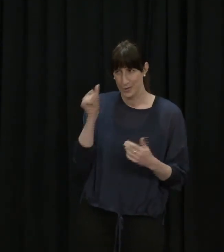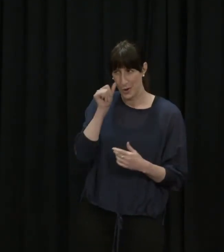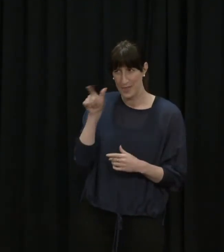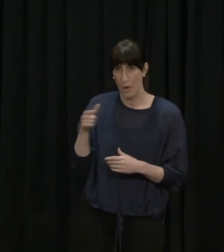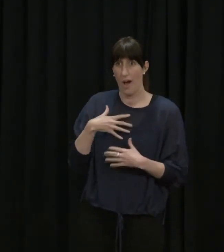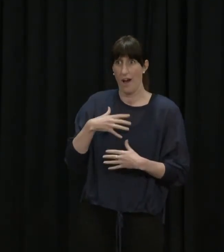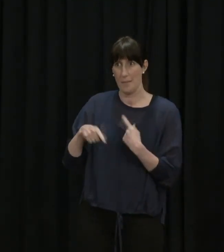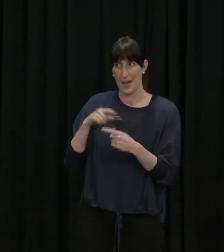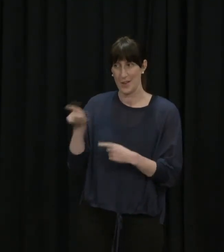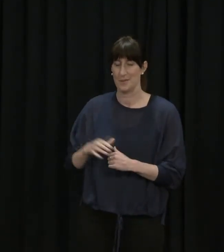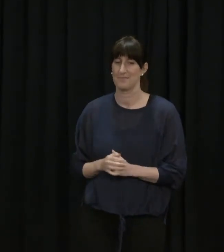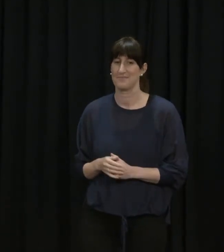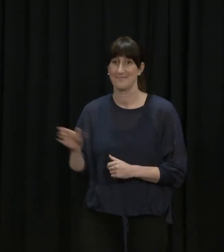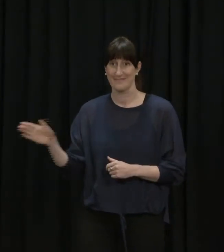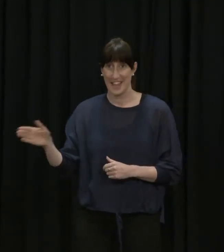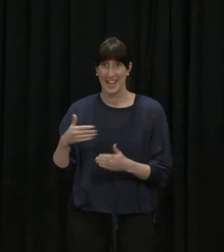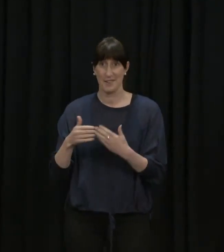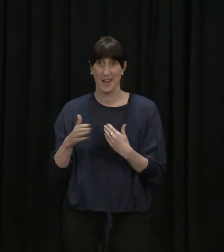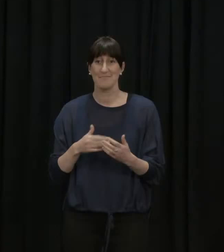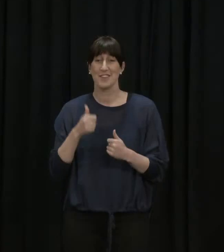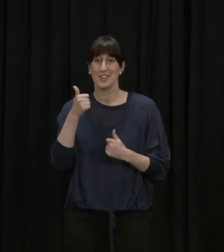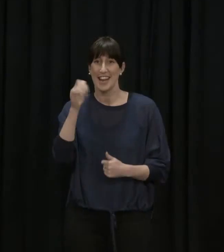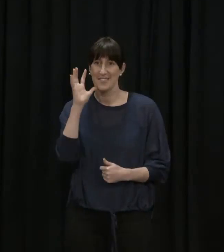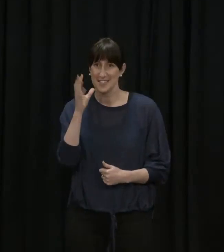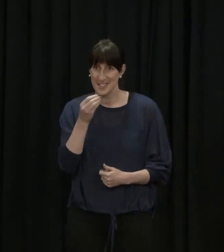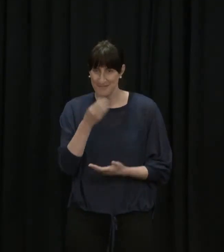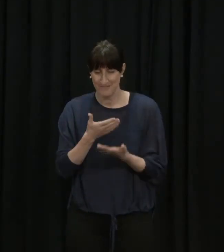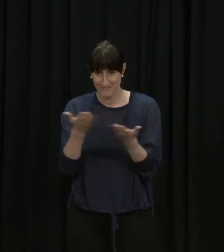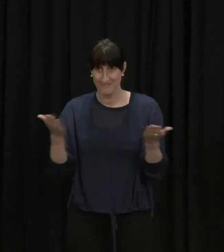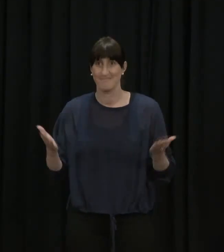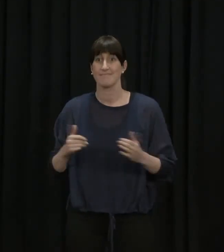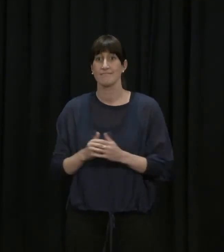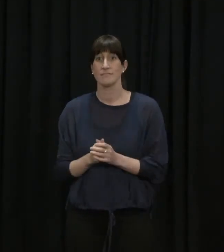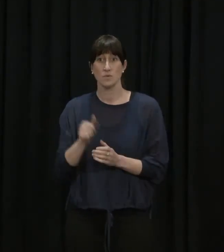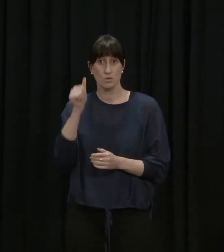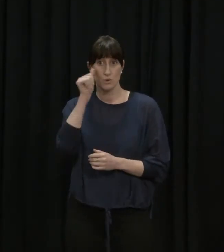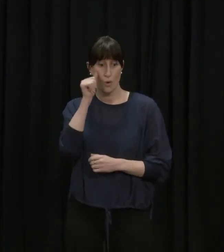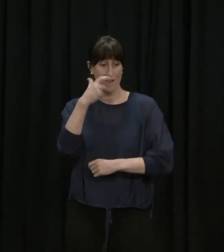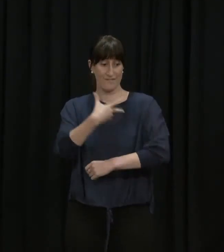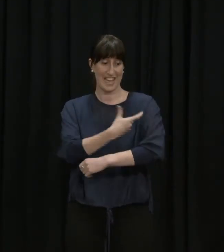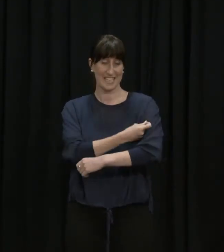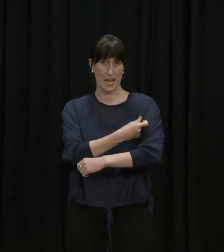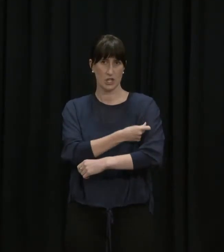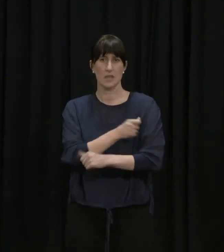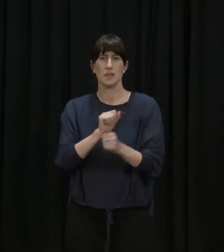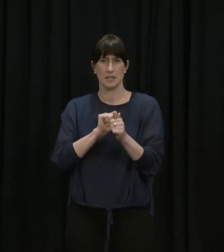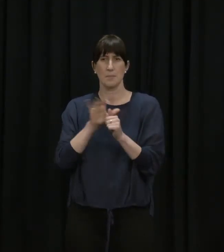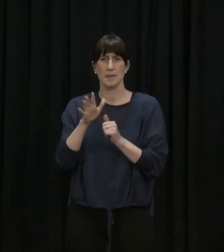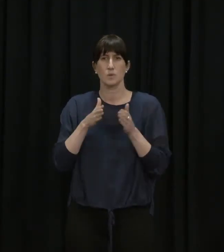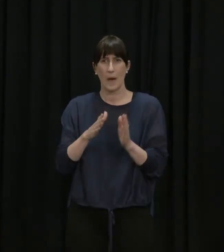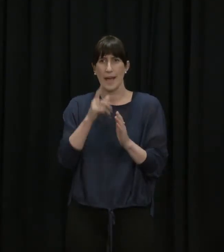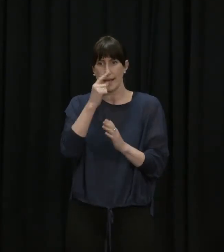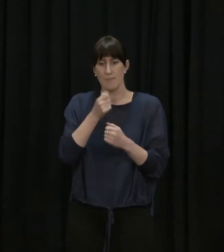Kia ora koutou everybody. Good afternoon. As we all know, getting